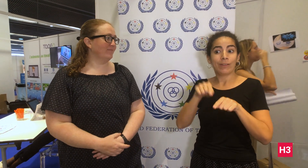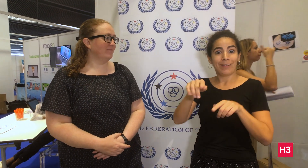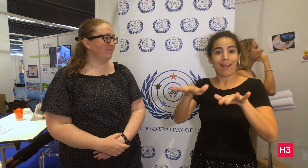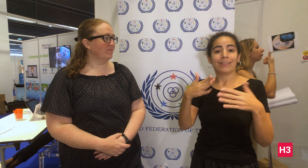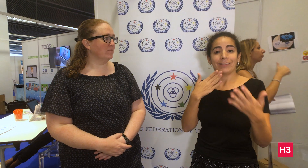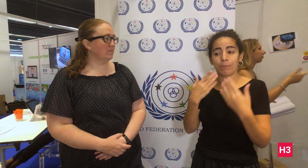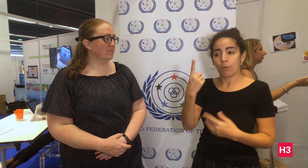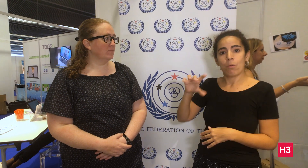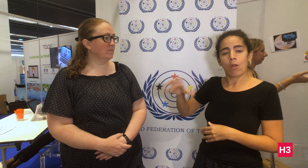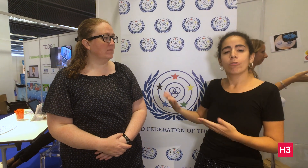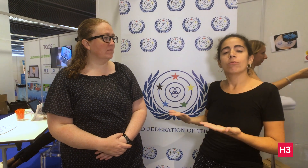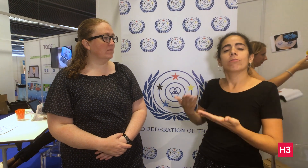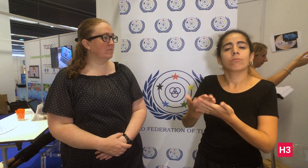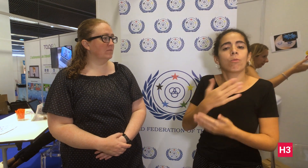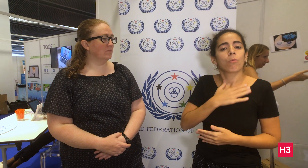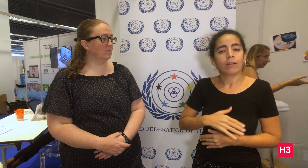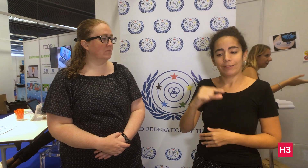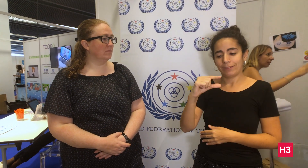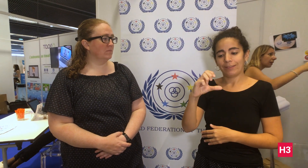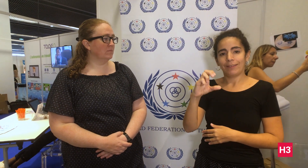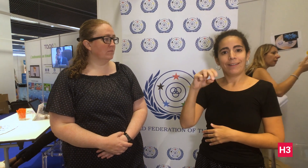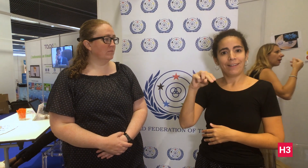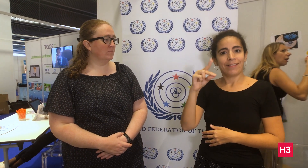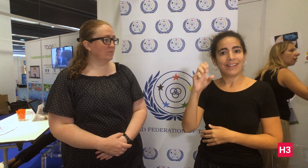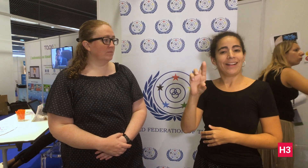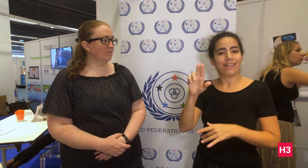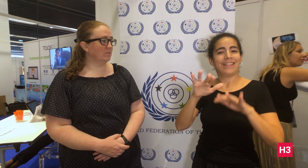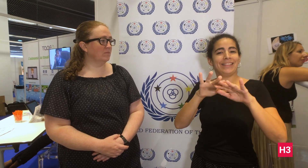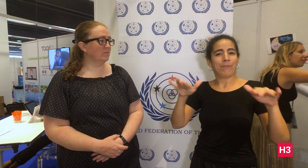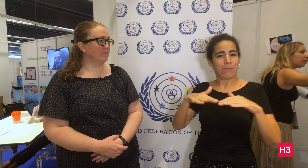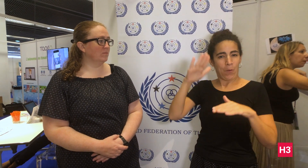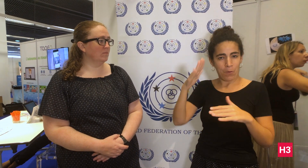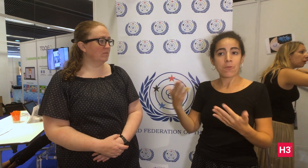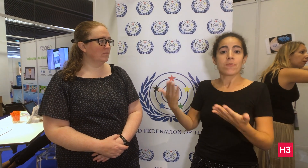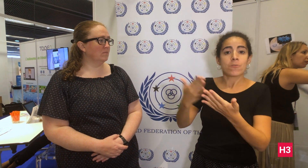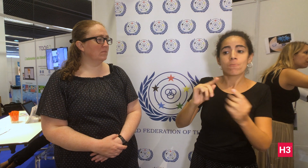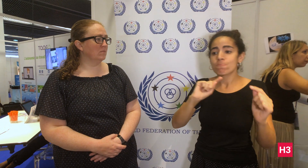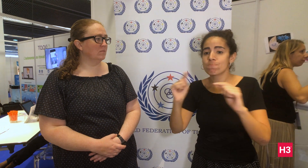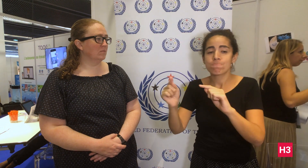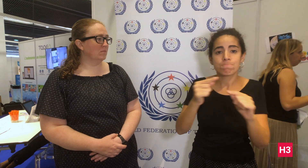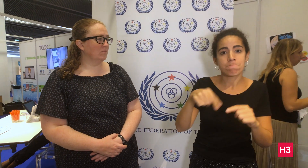One country proposed gender diversity on the board.